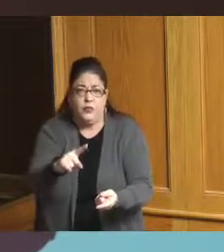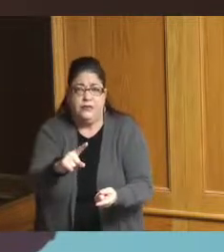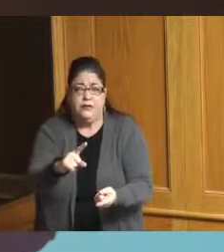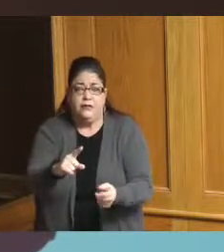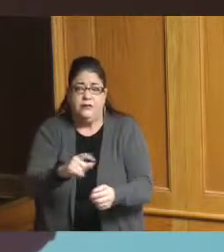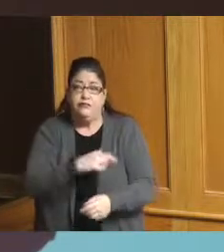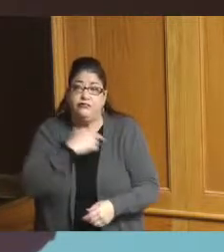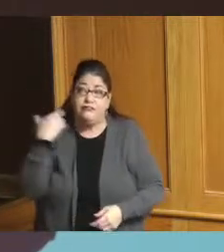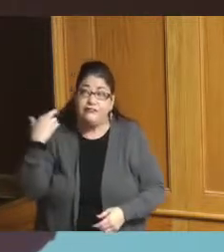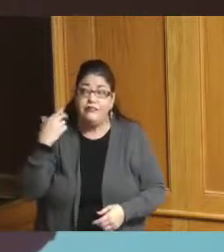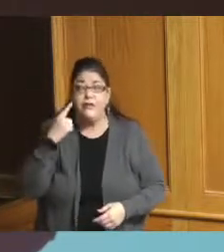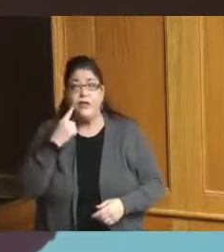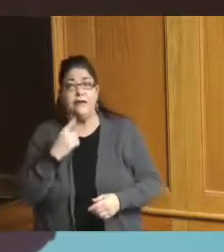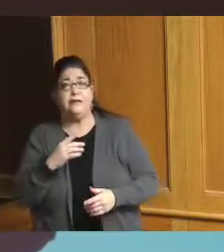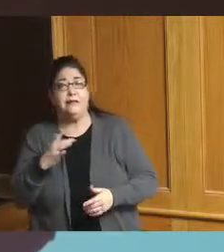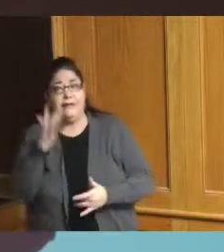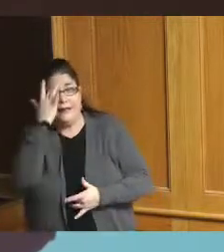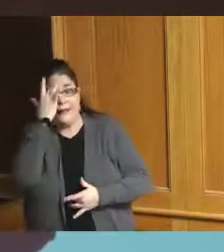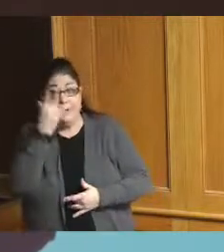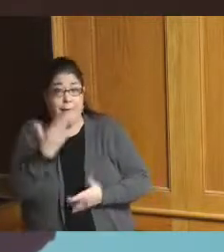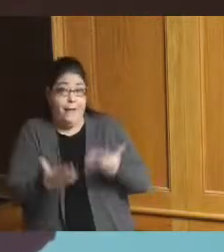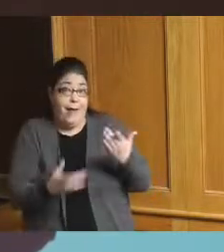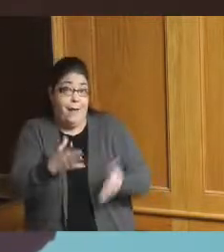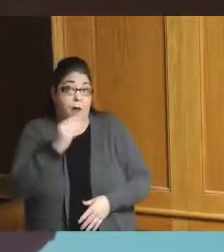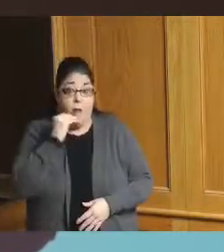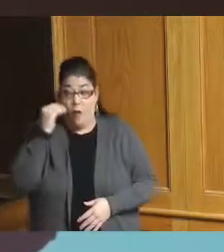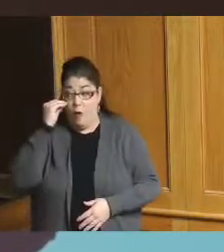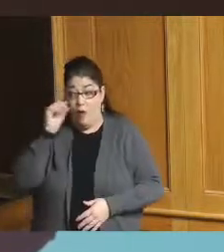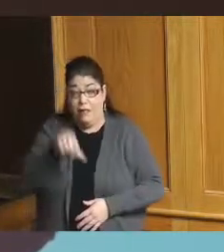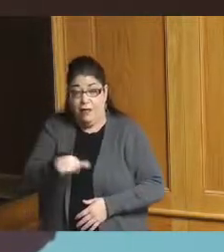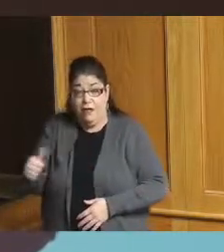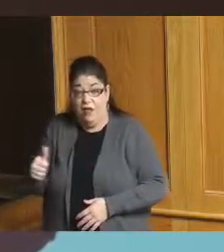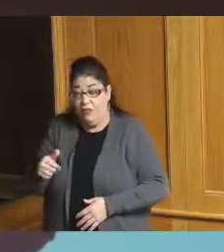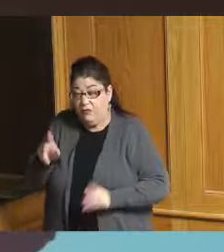or if you're living with someone with underlying health conditions the opportunity right now